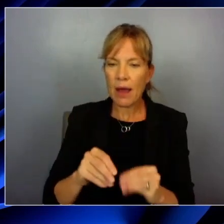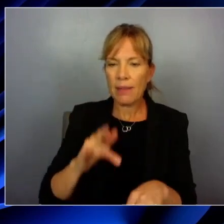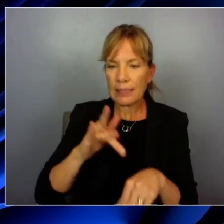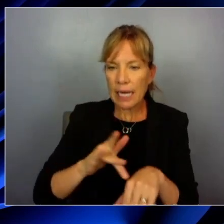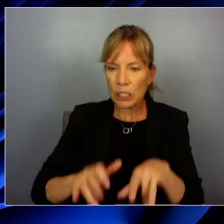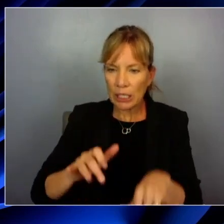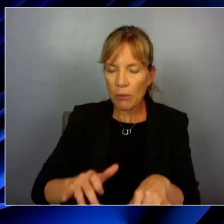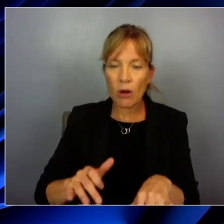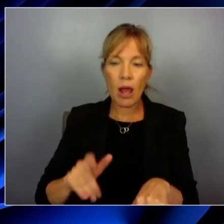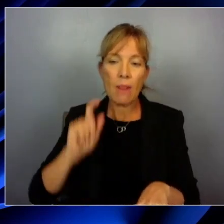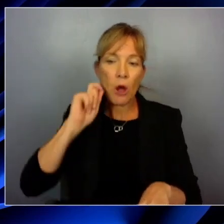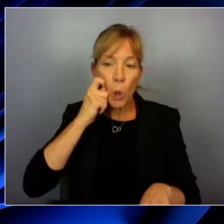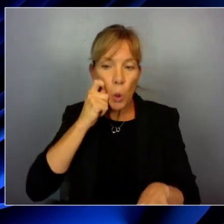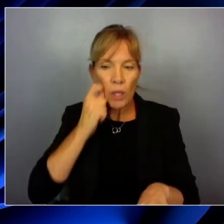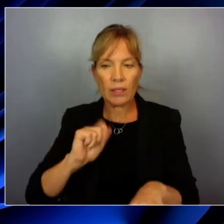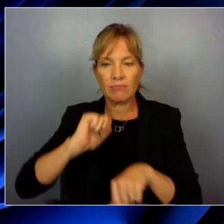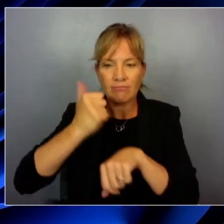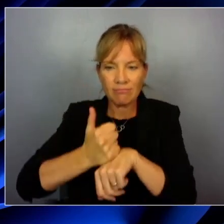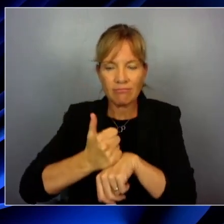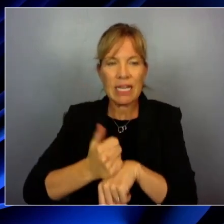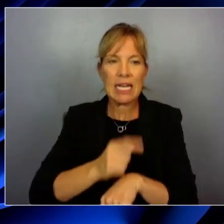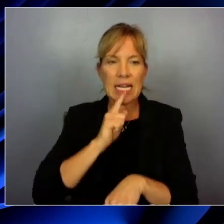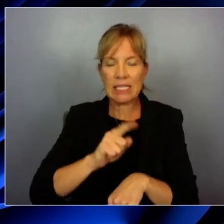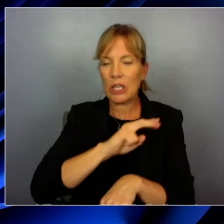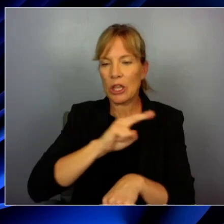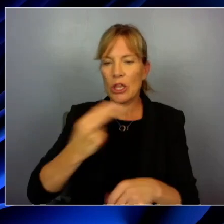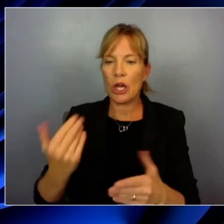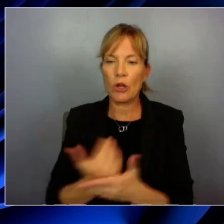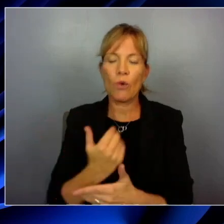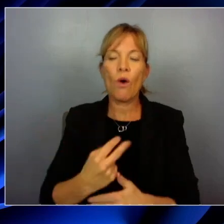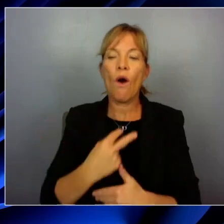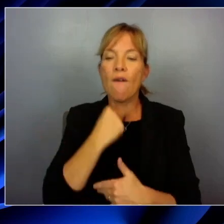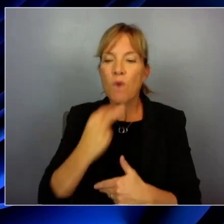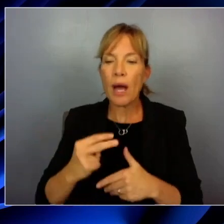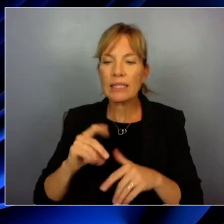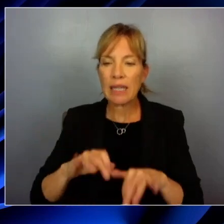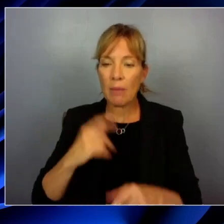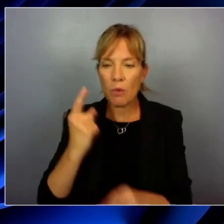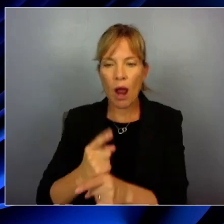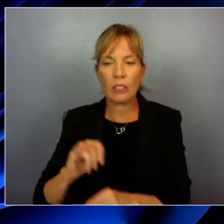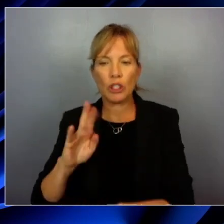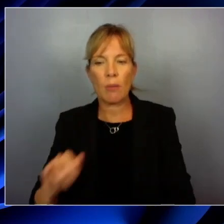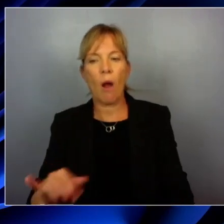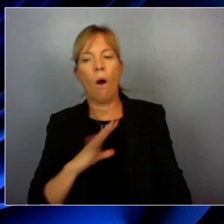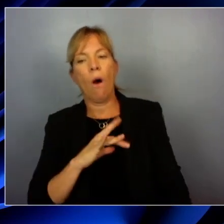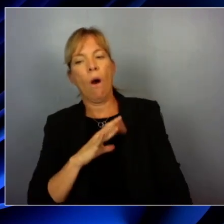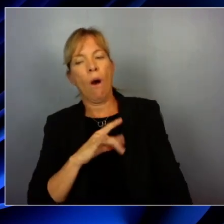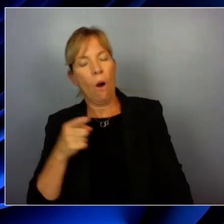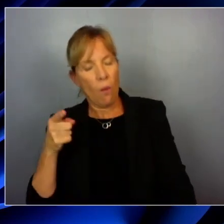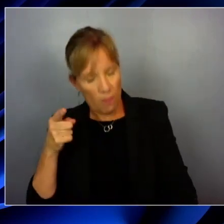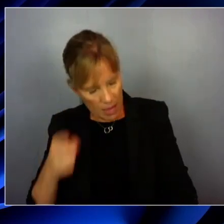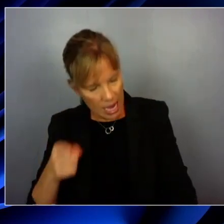augmentations is of course the new voice. Typing right Jeremy? Oh this is got to be one of my most